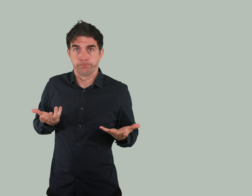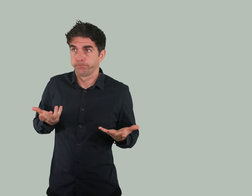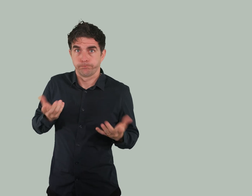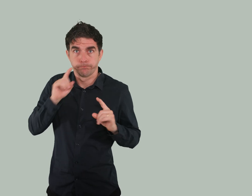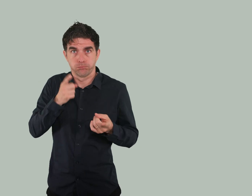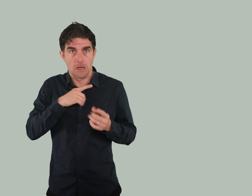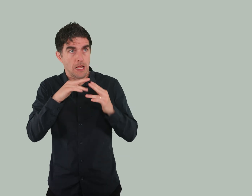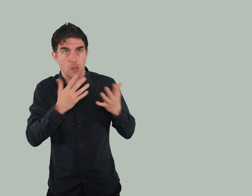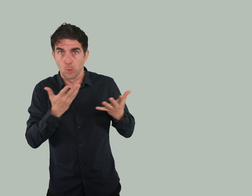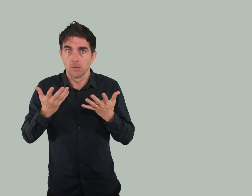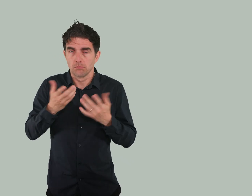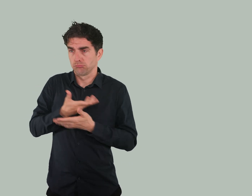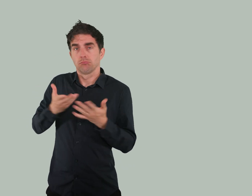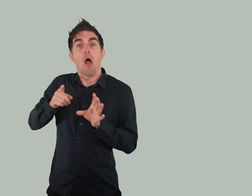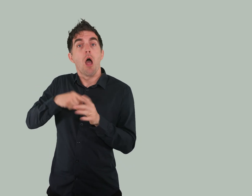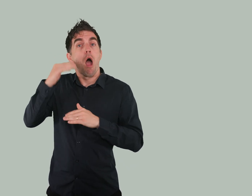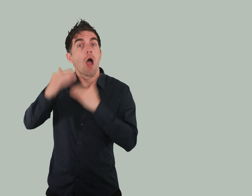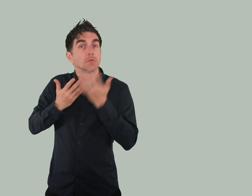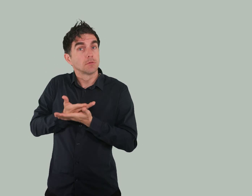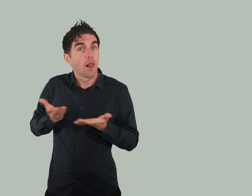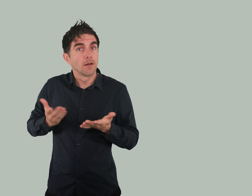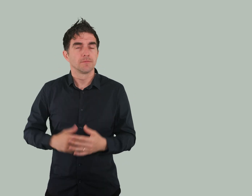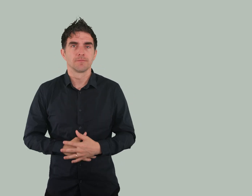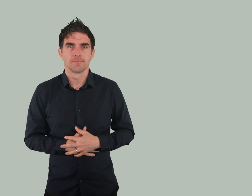of employment instability among young adults.